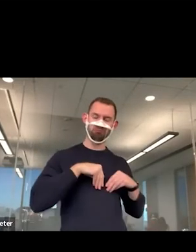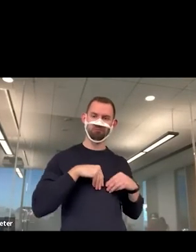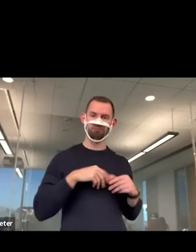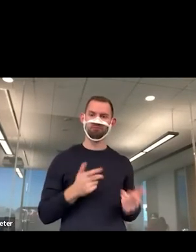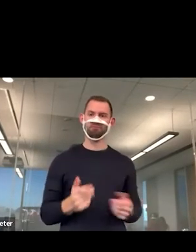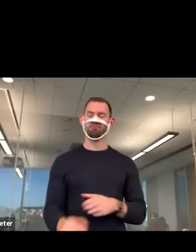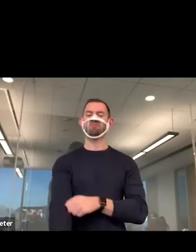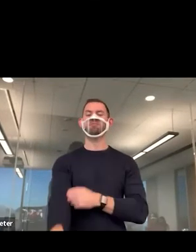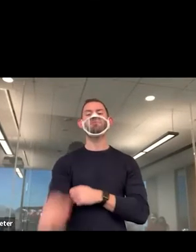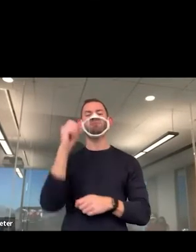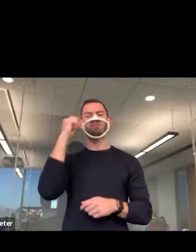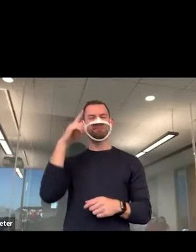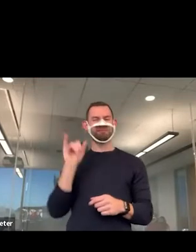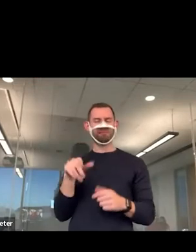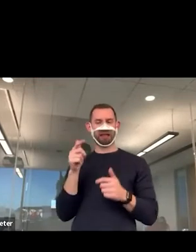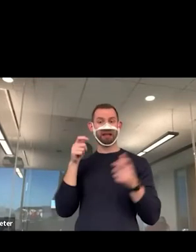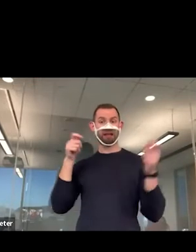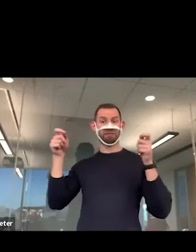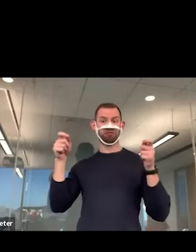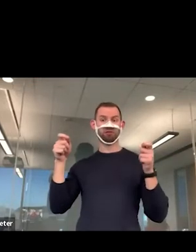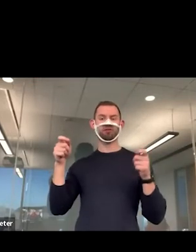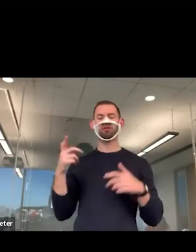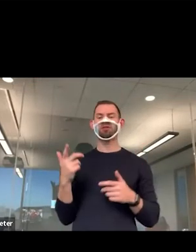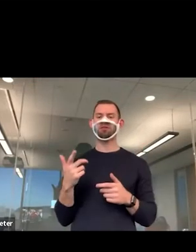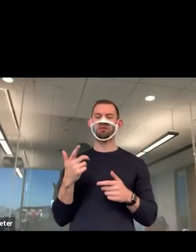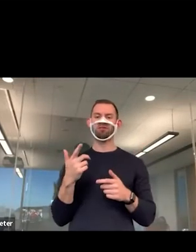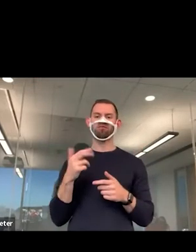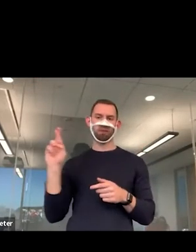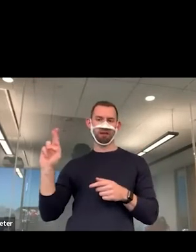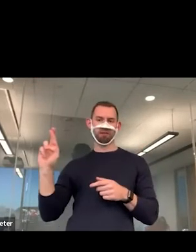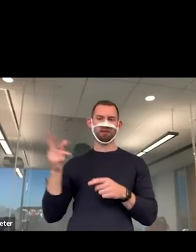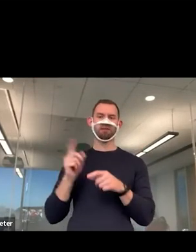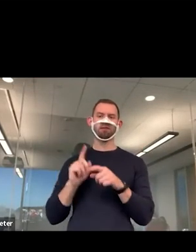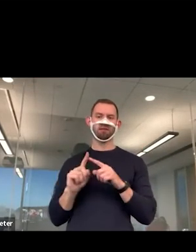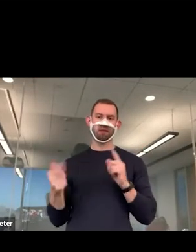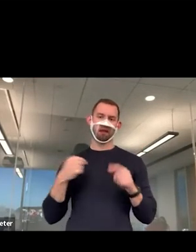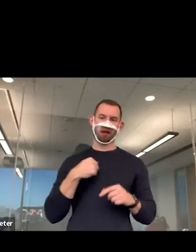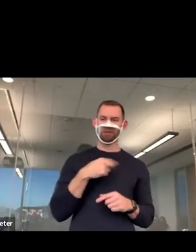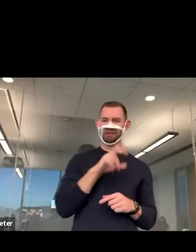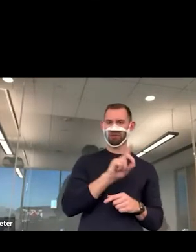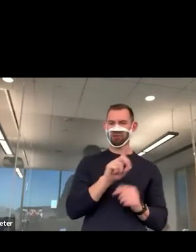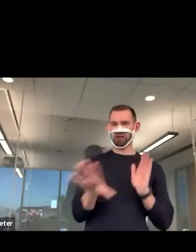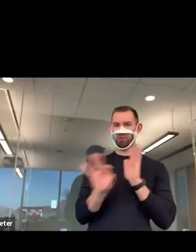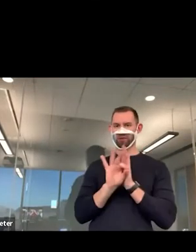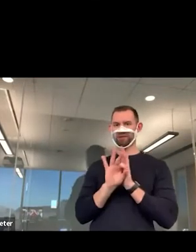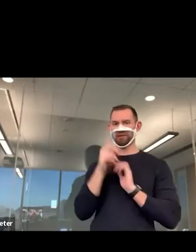administration but it's a bipartisan commission so i was a democratic appointee in a bipartisan